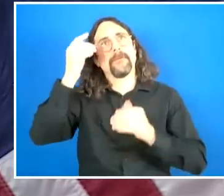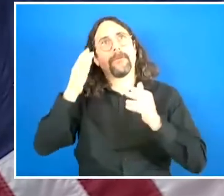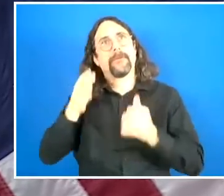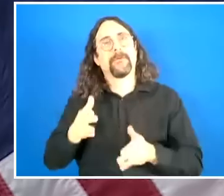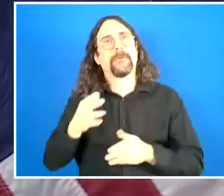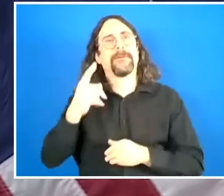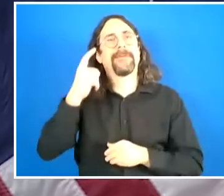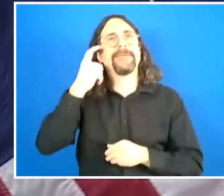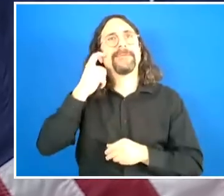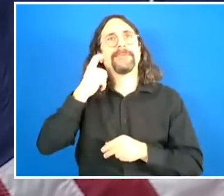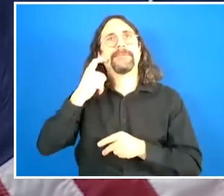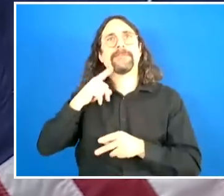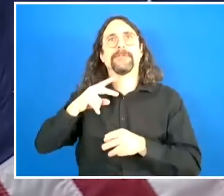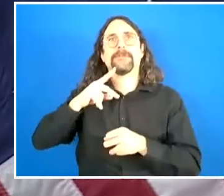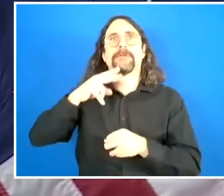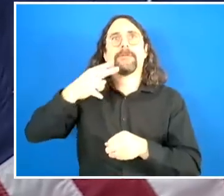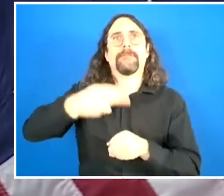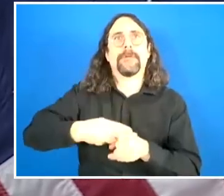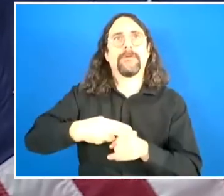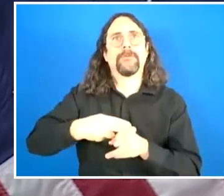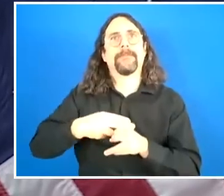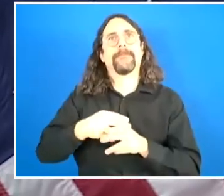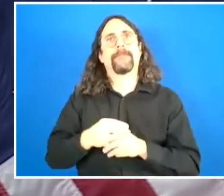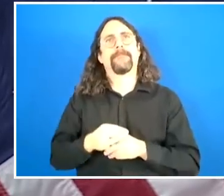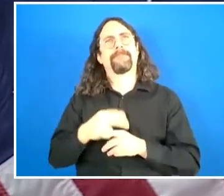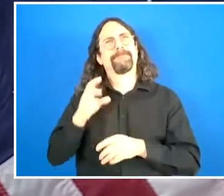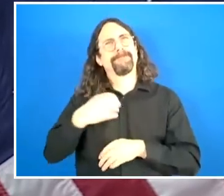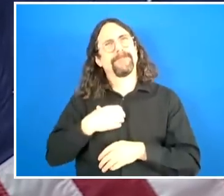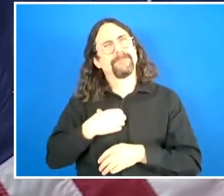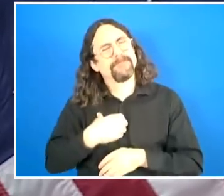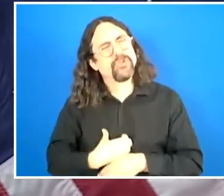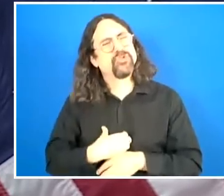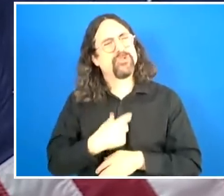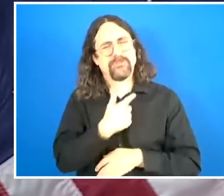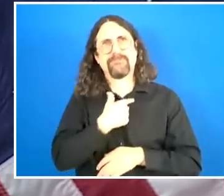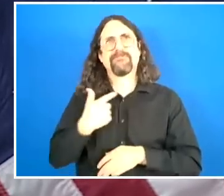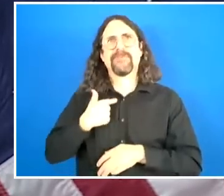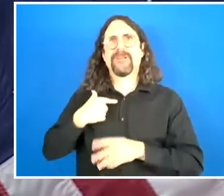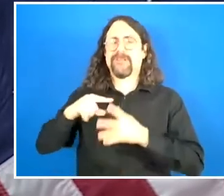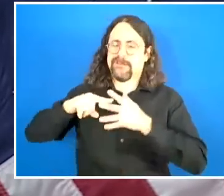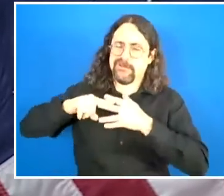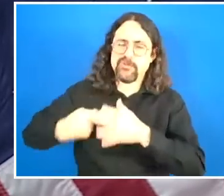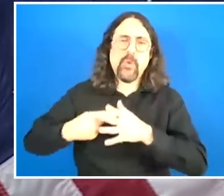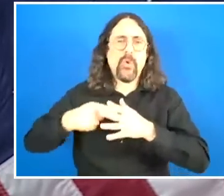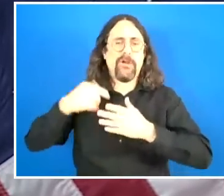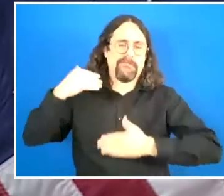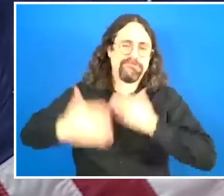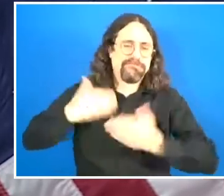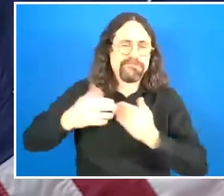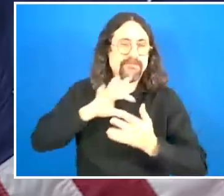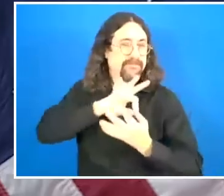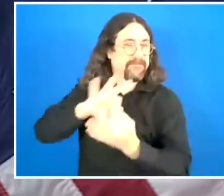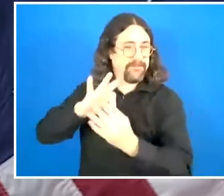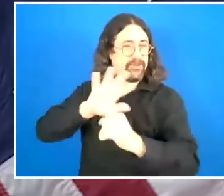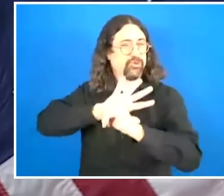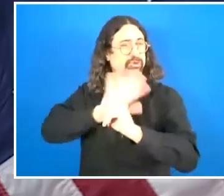BLOWN THE BUGLE EARLIER ABOUT THE